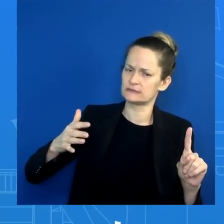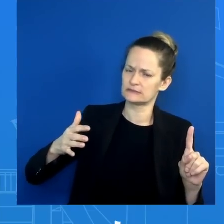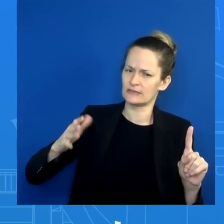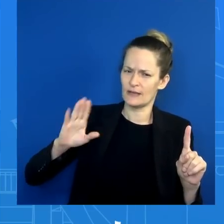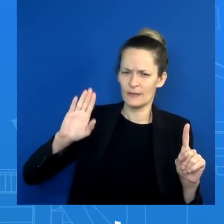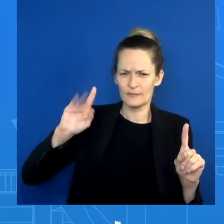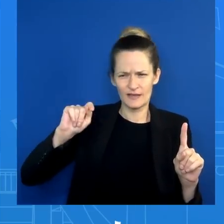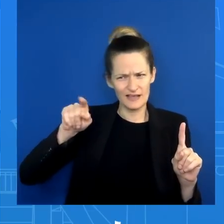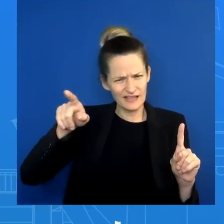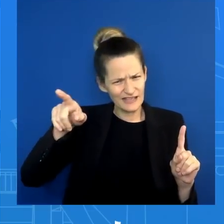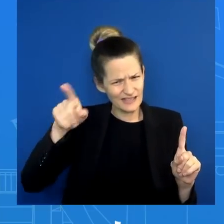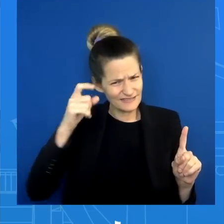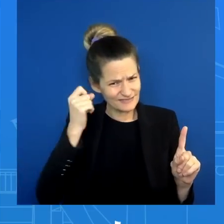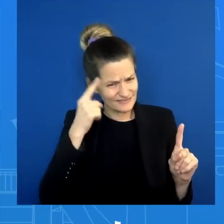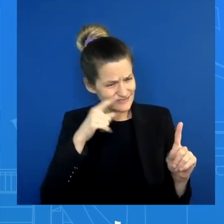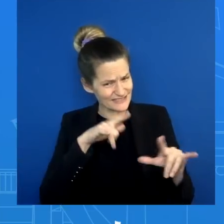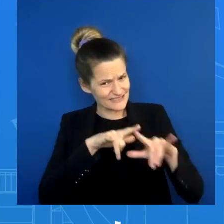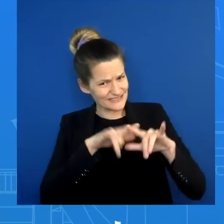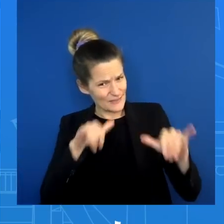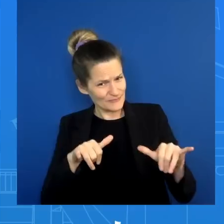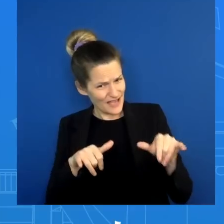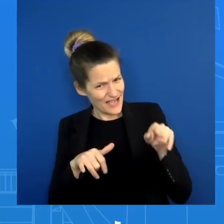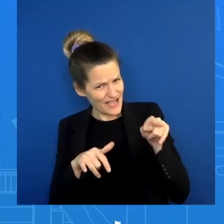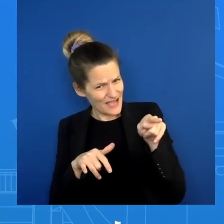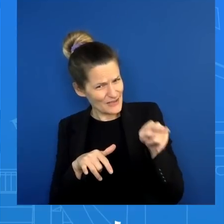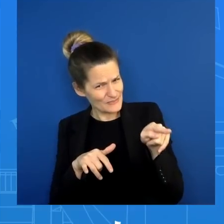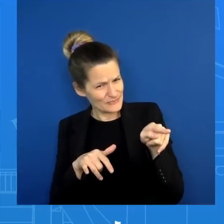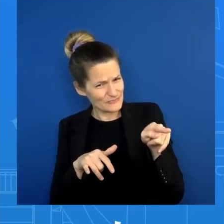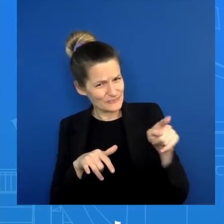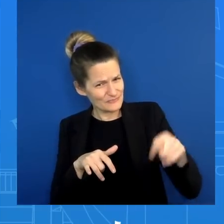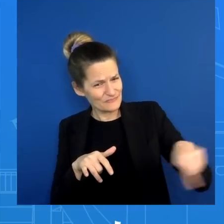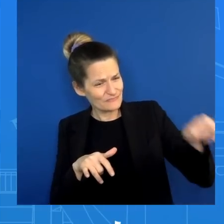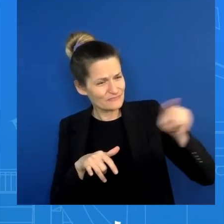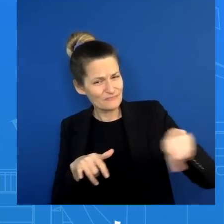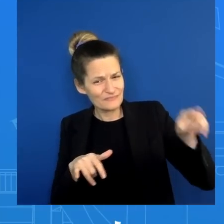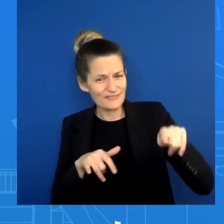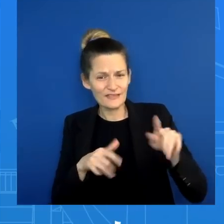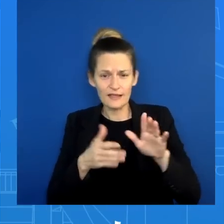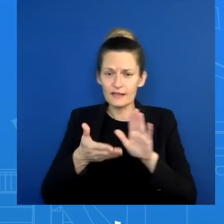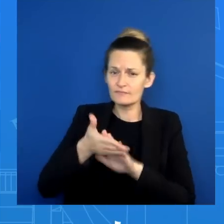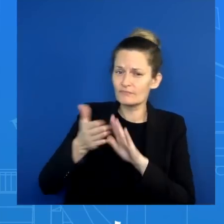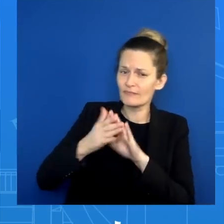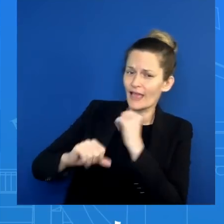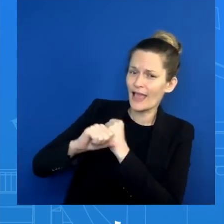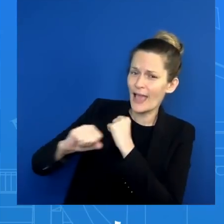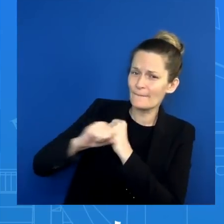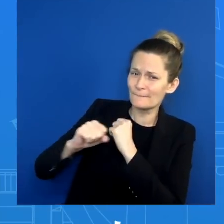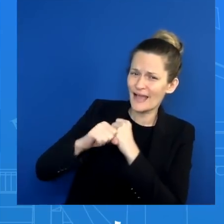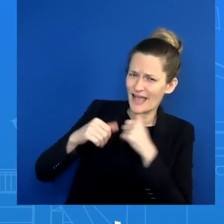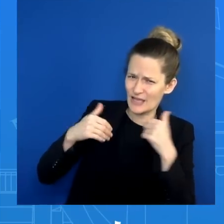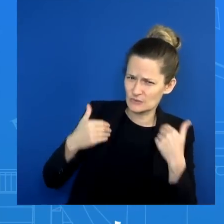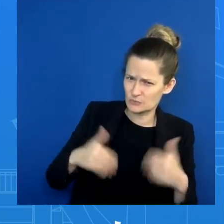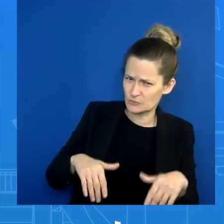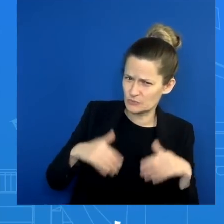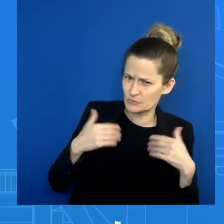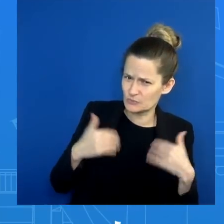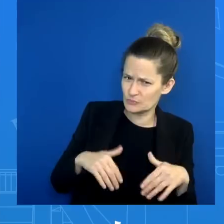Are you guys worried that you might have put more vulnerable Democrats in a tough spot, that you could risk some of these races in November? Ms. Jean-Pierre: So, as you know,